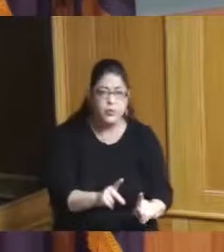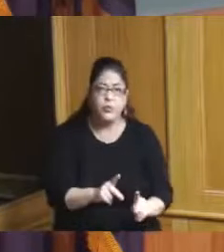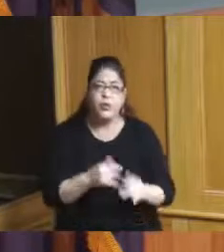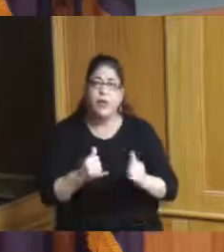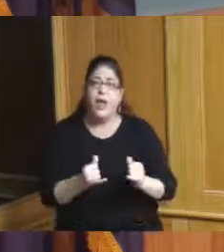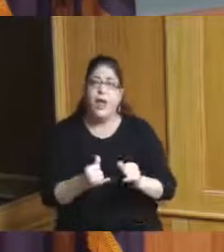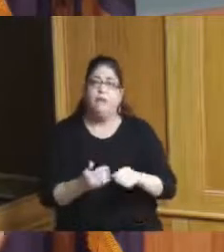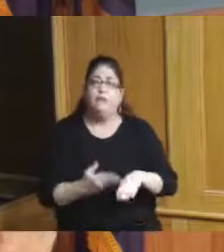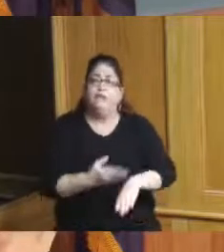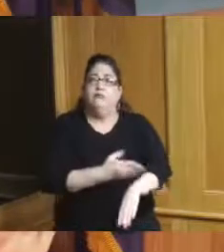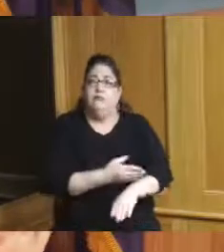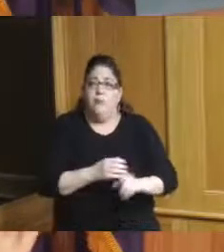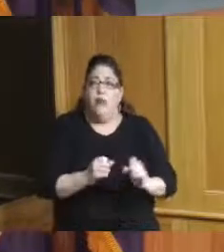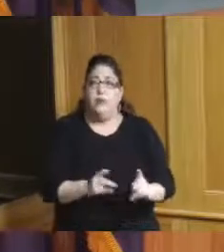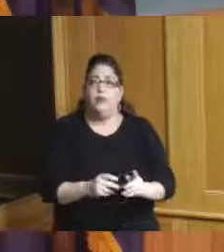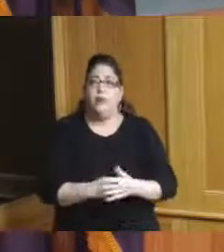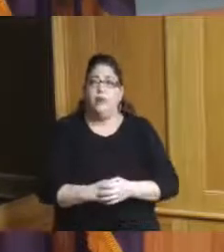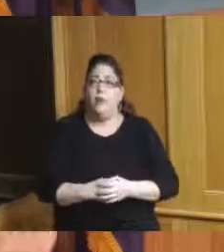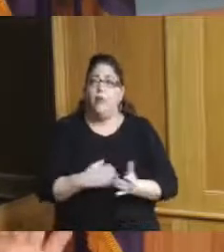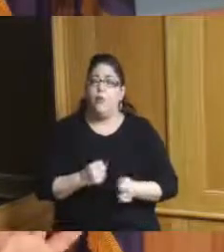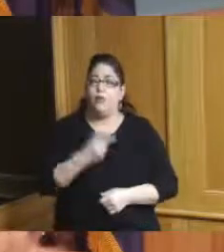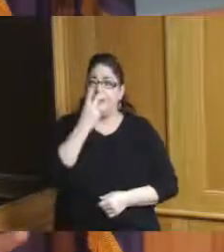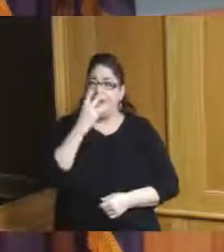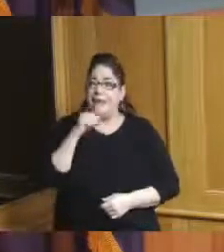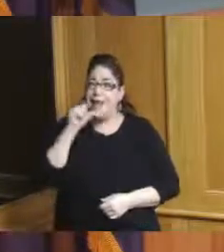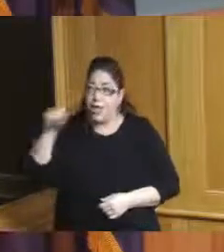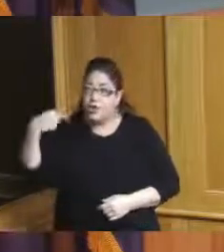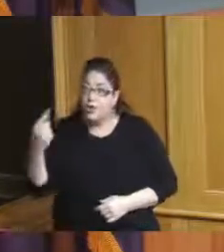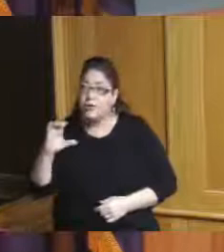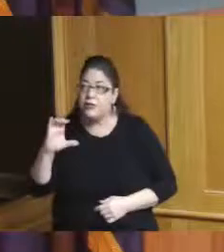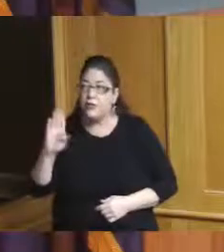but really looking at that so it's not CDBG we do action plan over here but then over here we